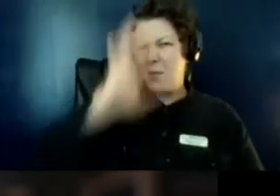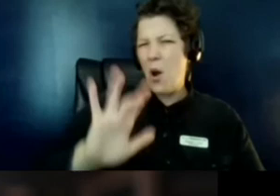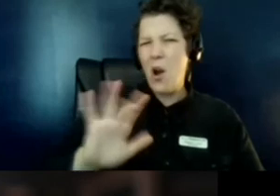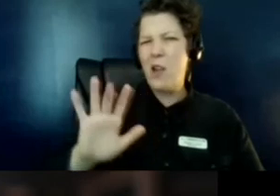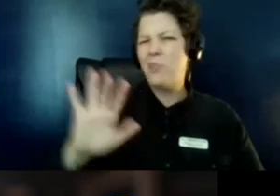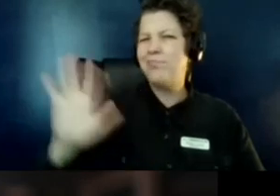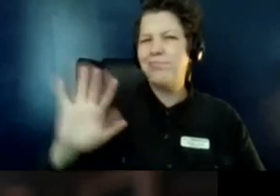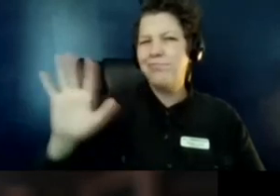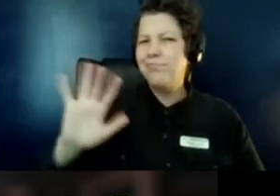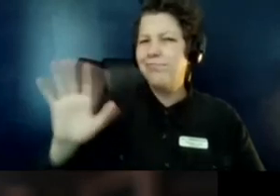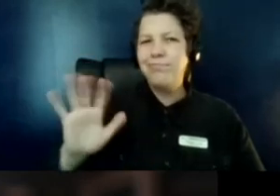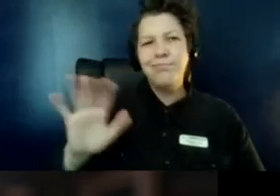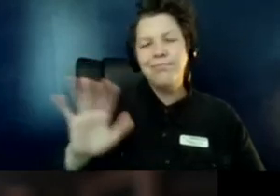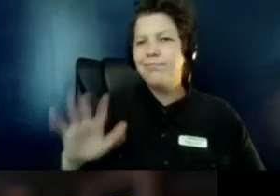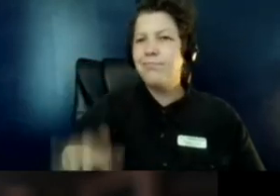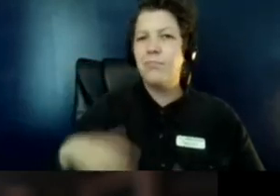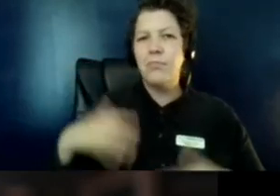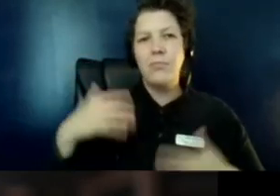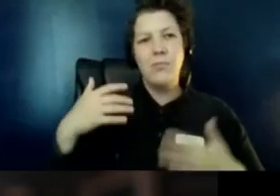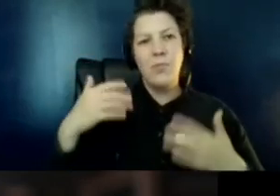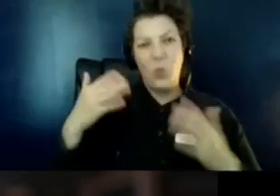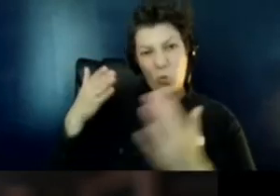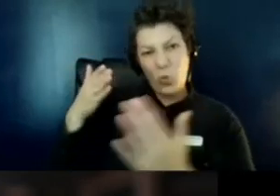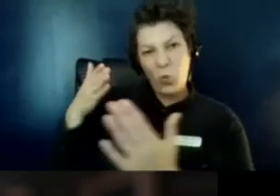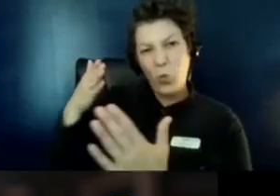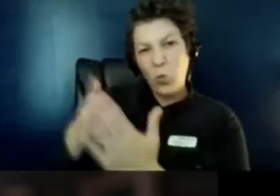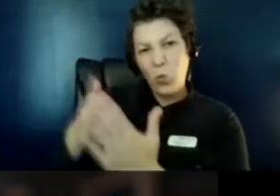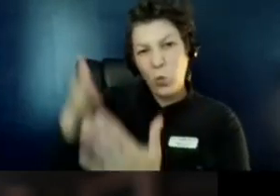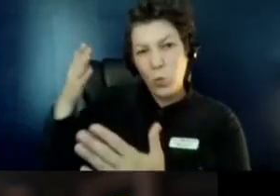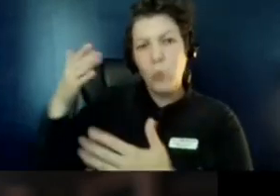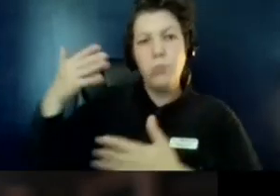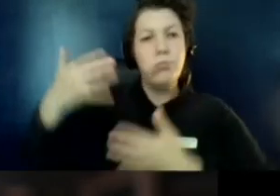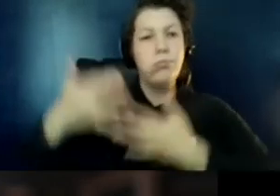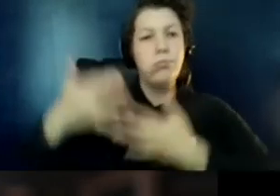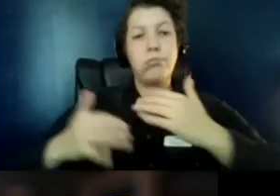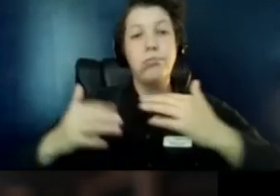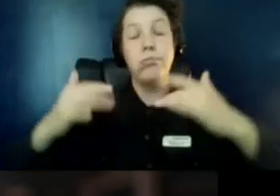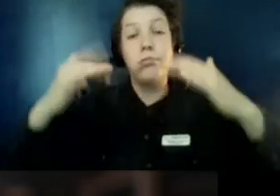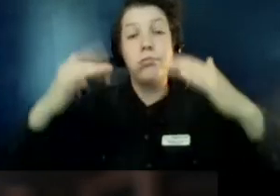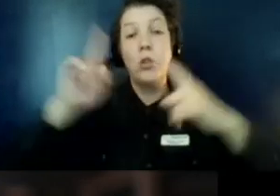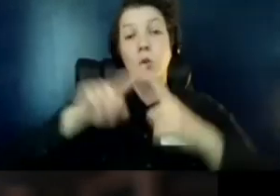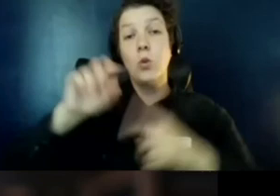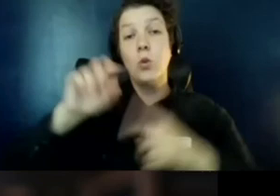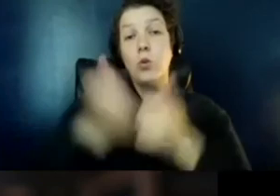In fact it got taken to the Supreme Court but the Supreme Court decided that the ninth